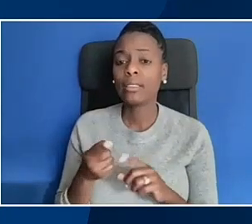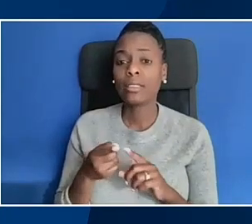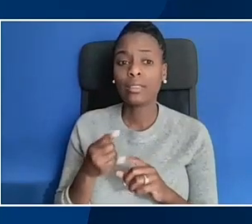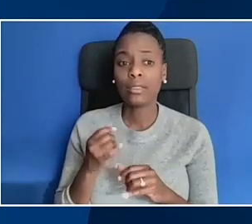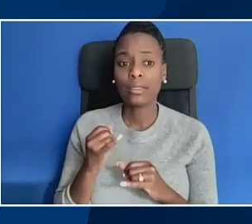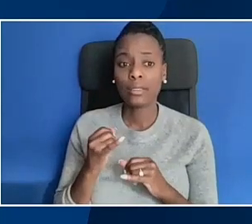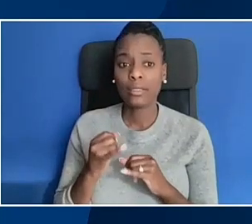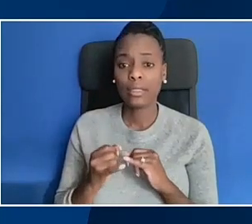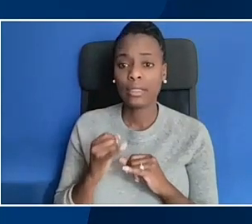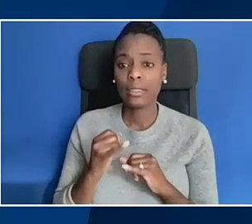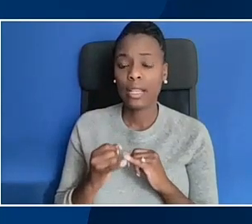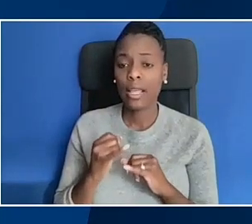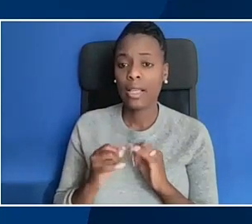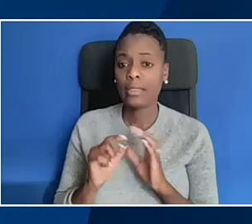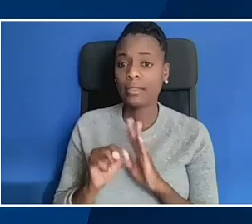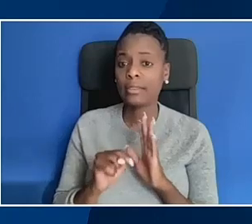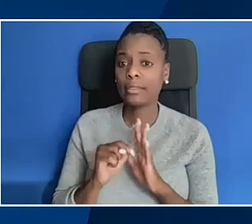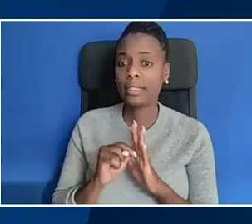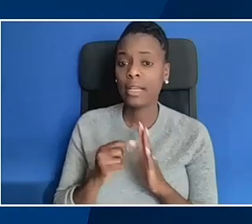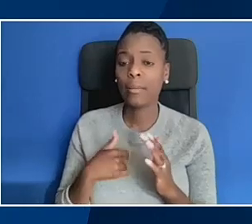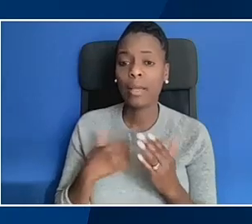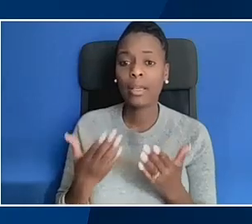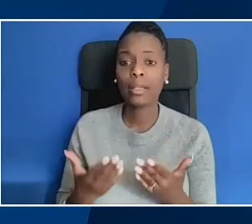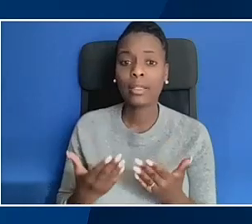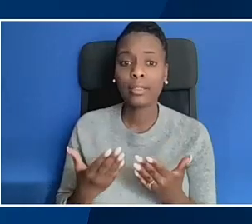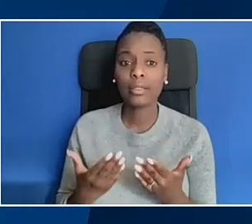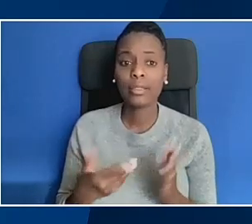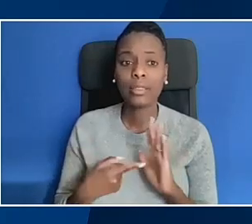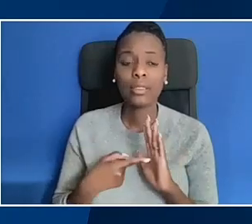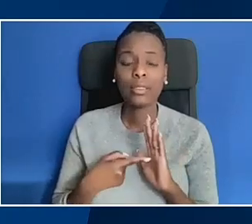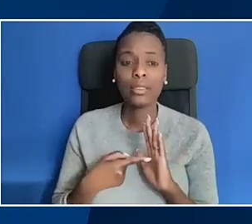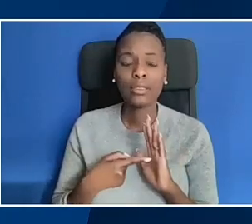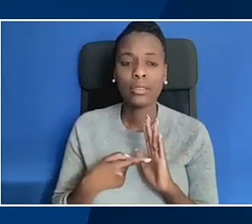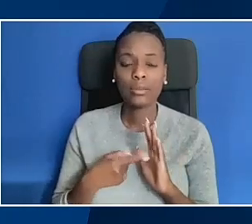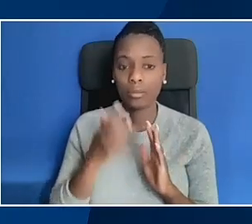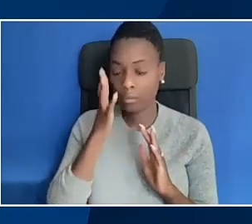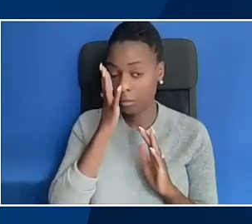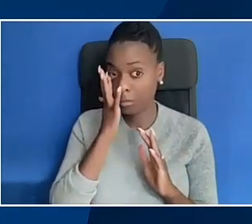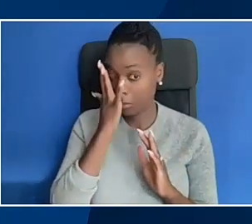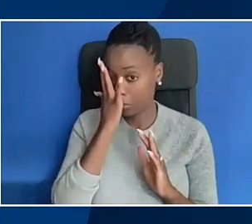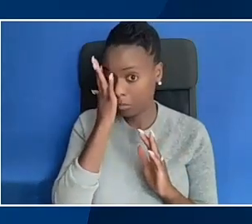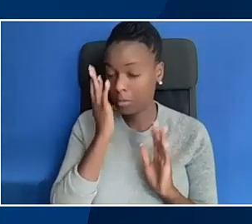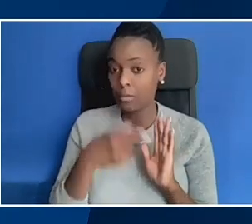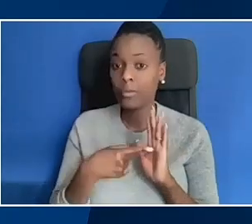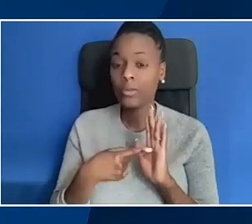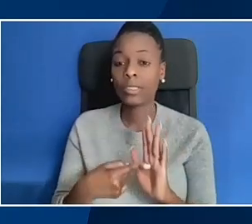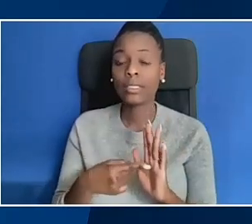had presented t, I guess, issues that I was concerned with. One was related to the